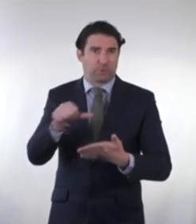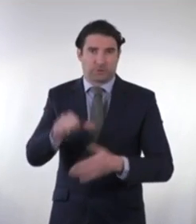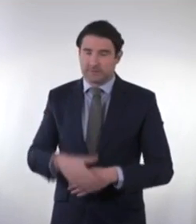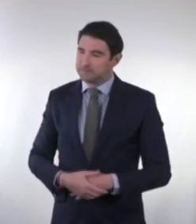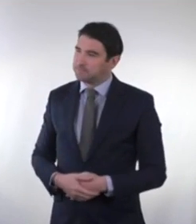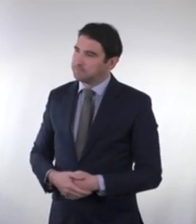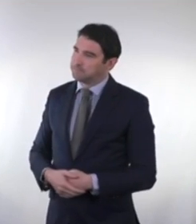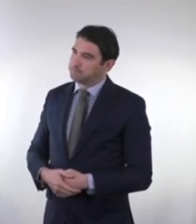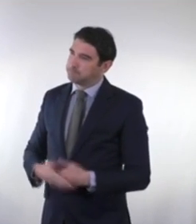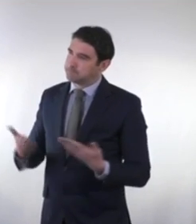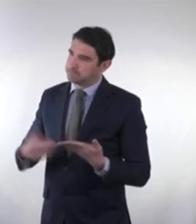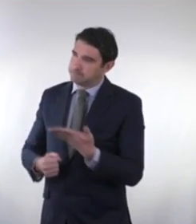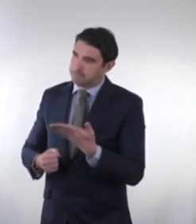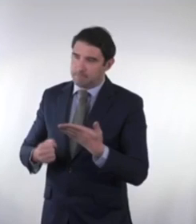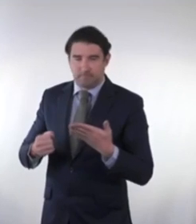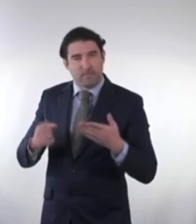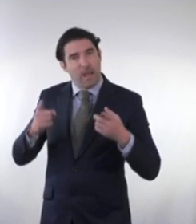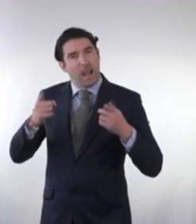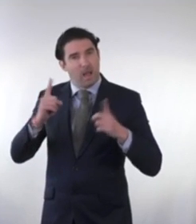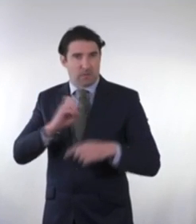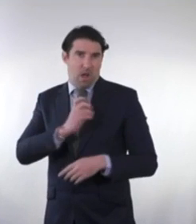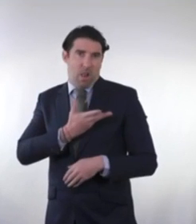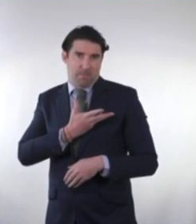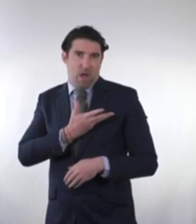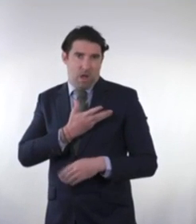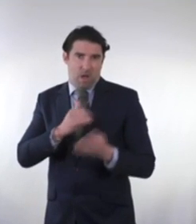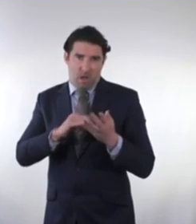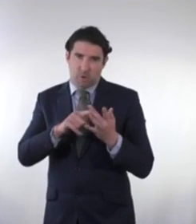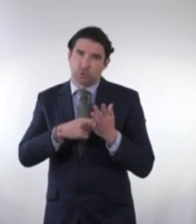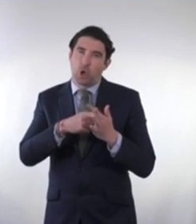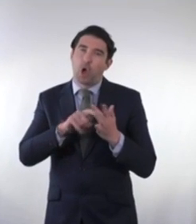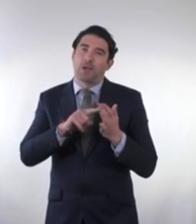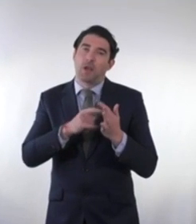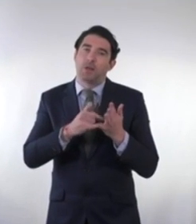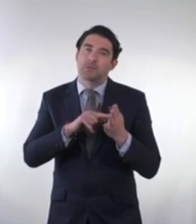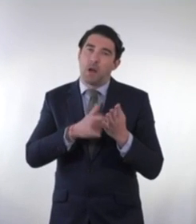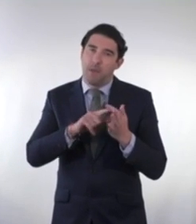Dr Ben Spencer (Runnymede and Weybridge) (Con) Despite the many challenges of the covid pandemic,